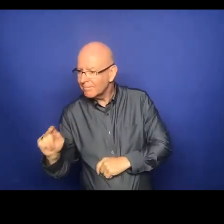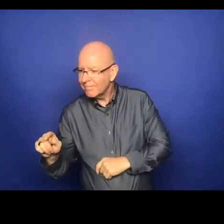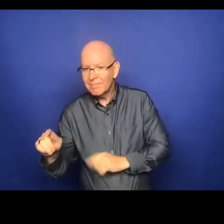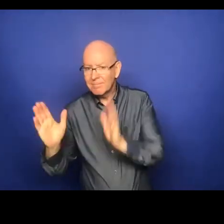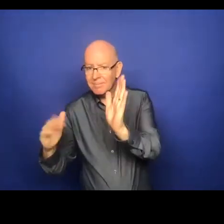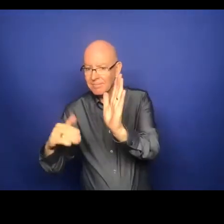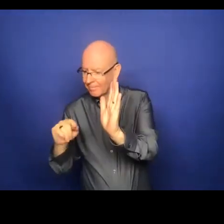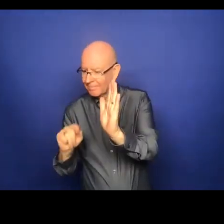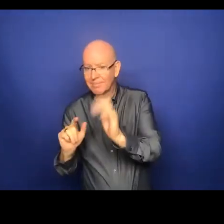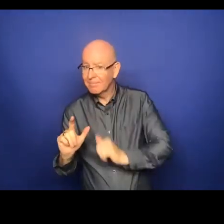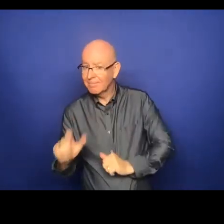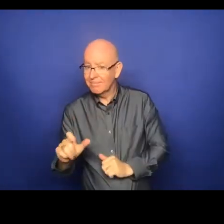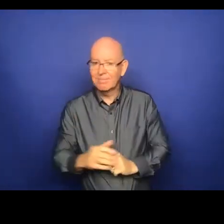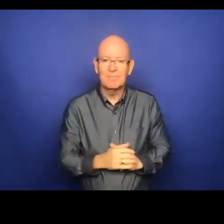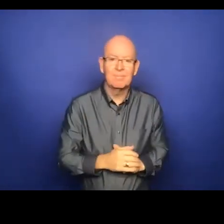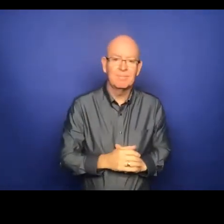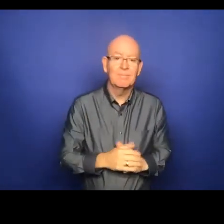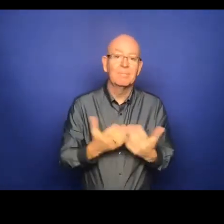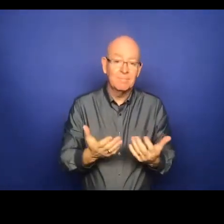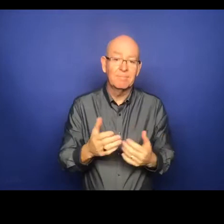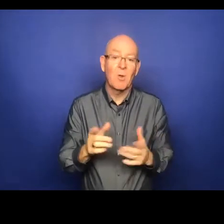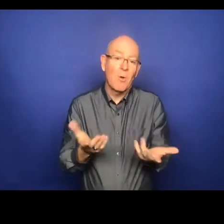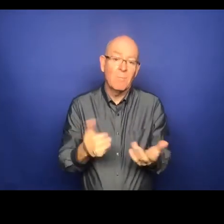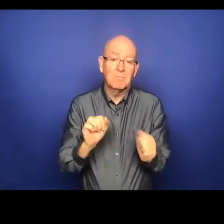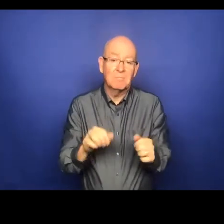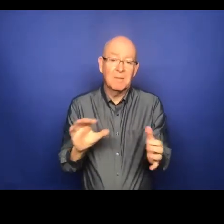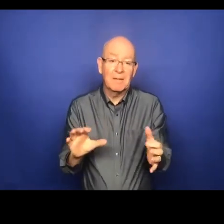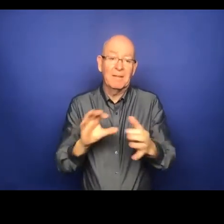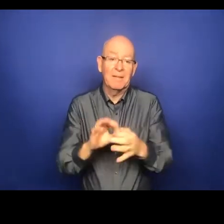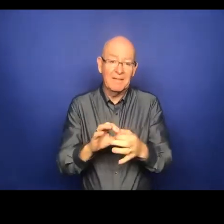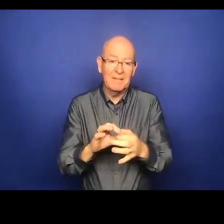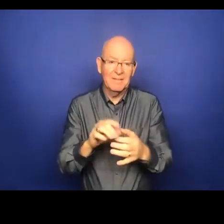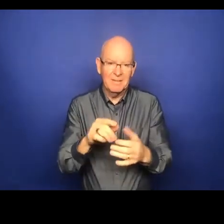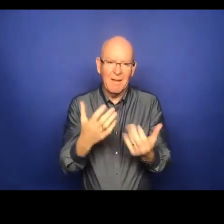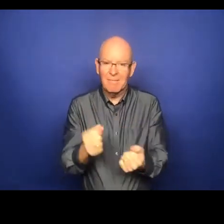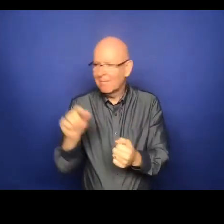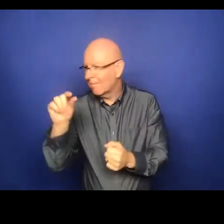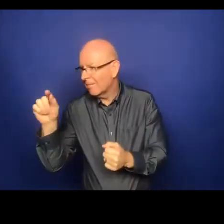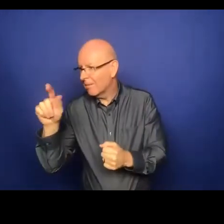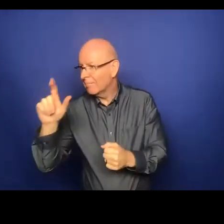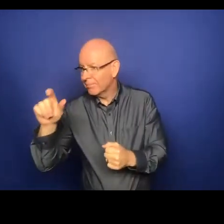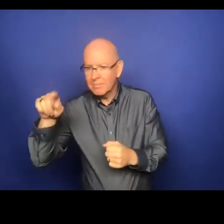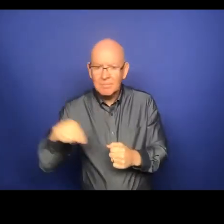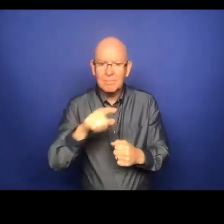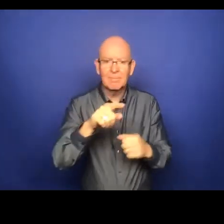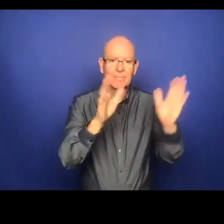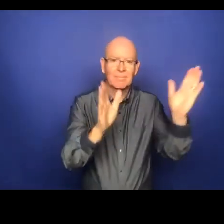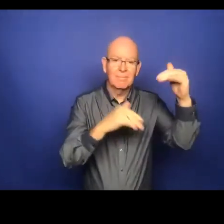box. Presenters and moderator will use their cameras while presenting, but then turn